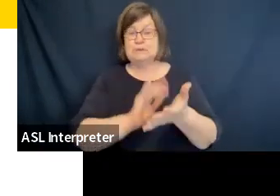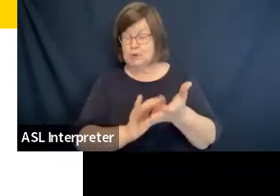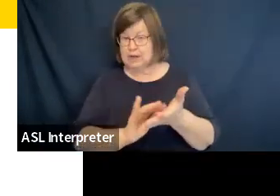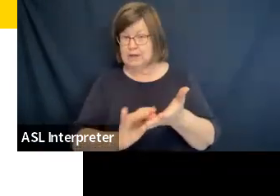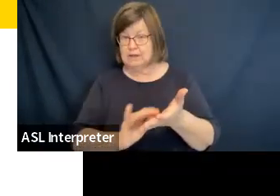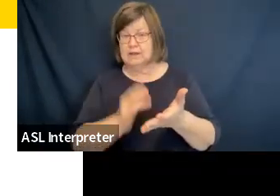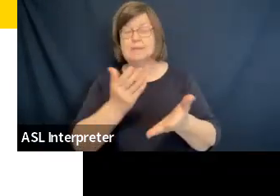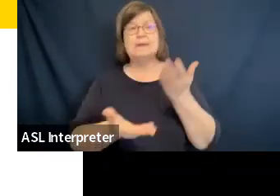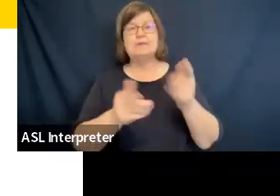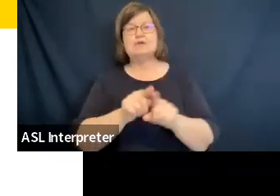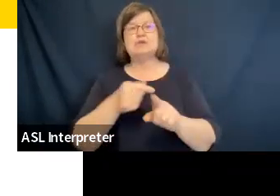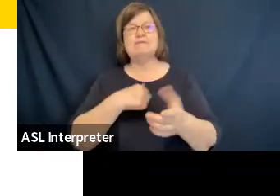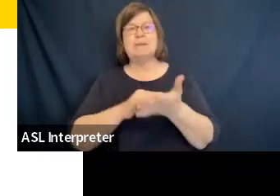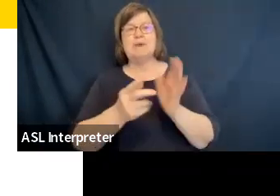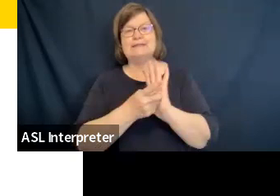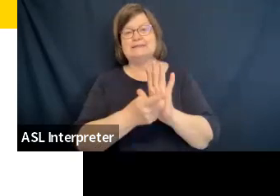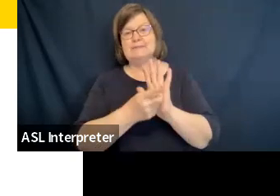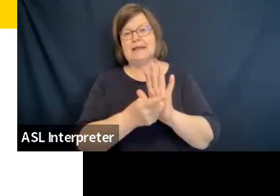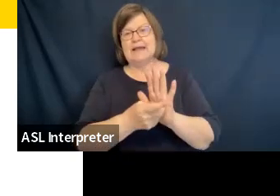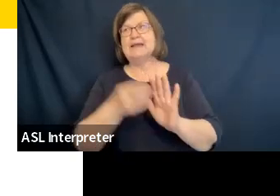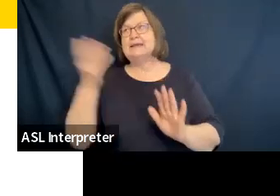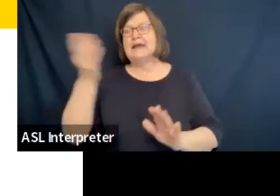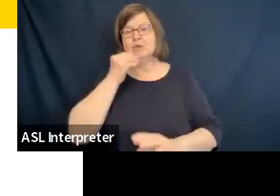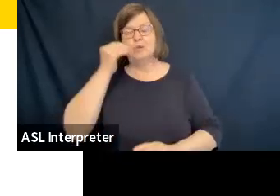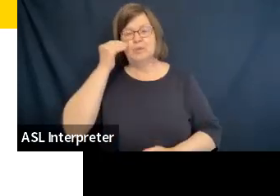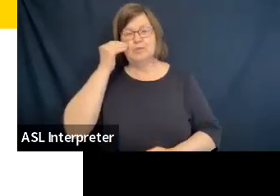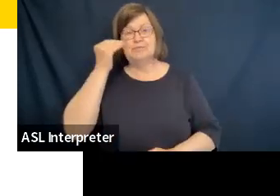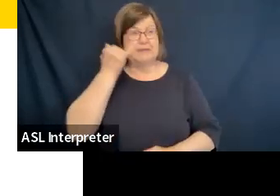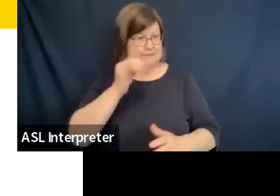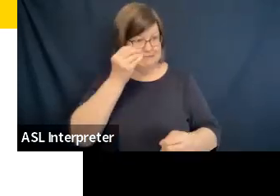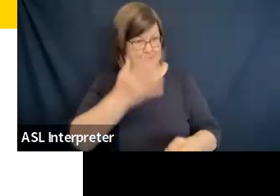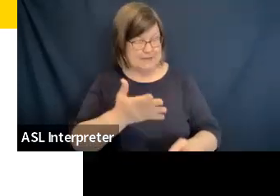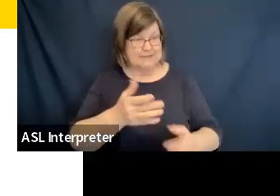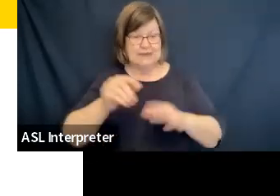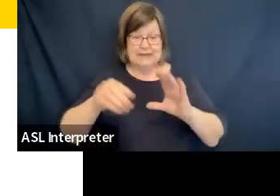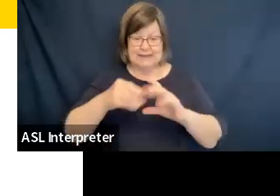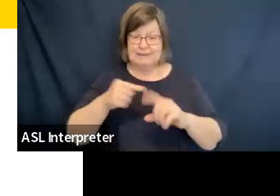might also have a Braille display at home. And so if the information is emailed to them,